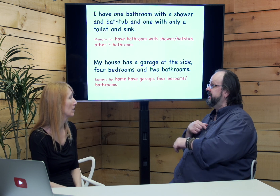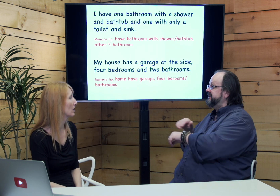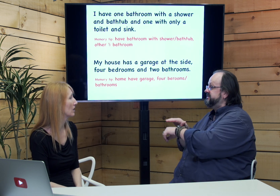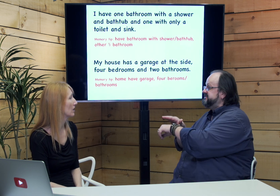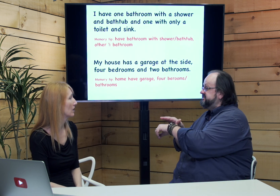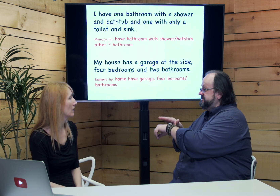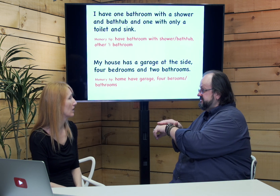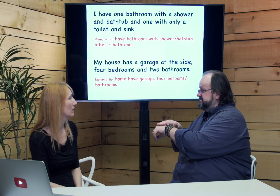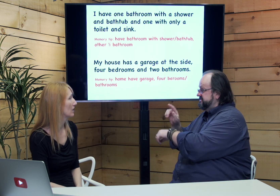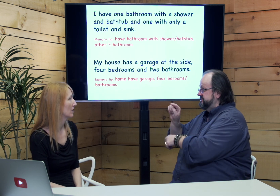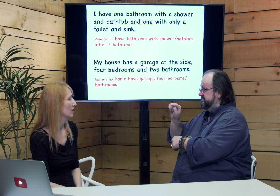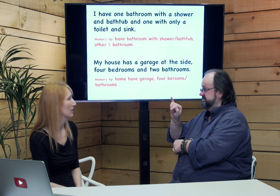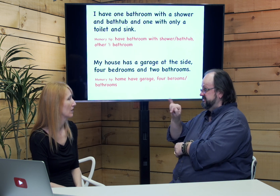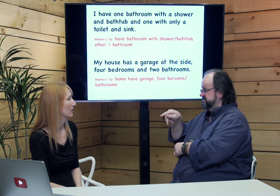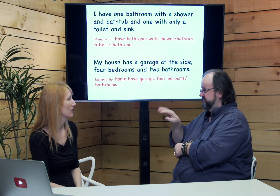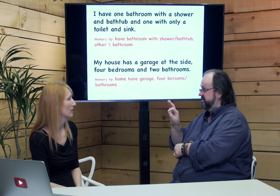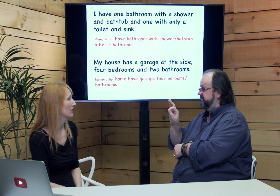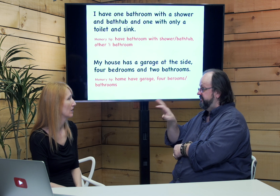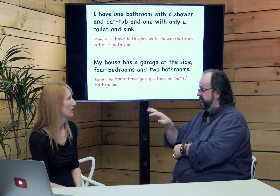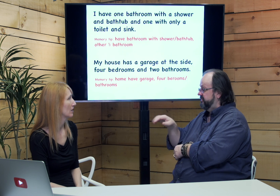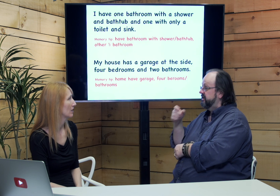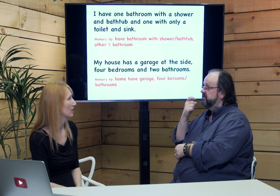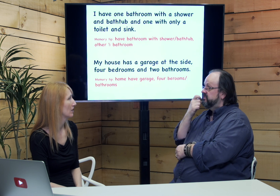Here's a tip for you